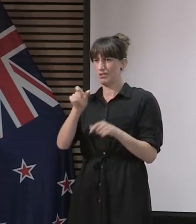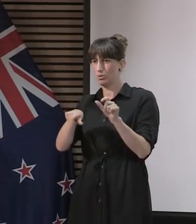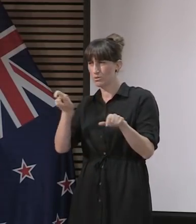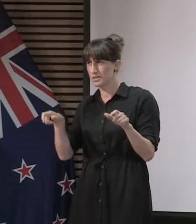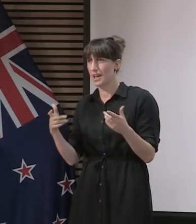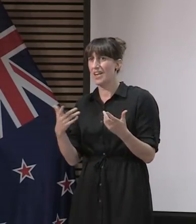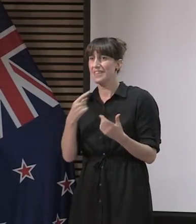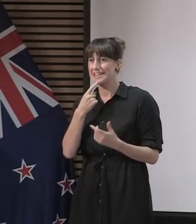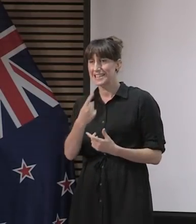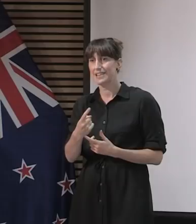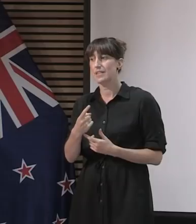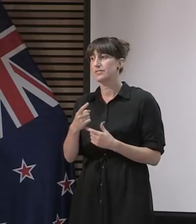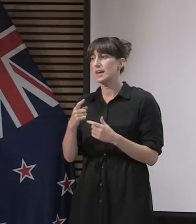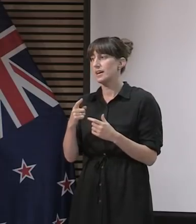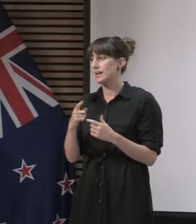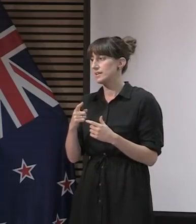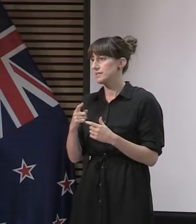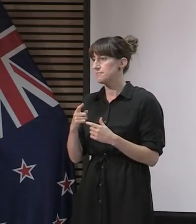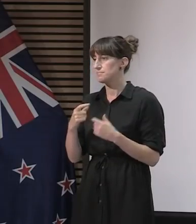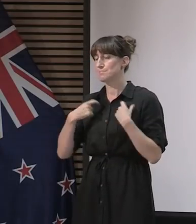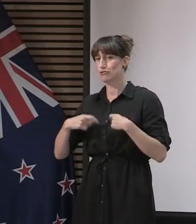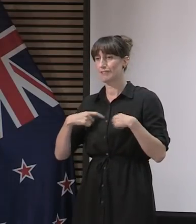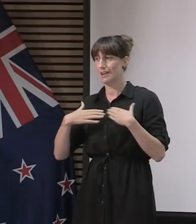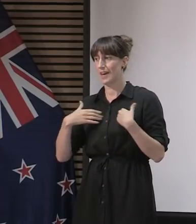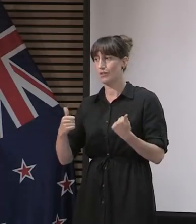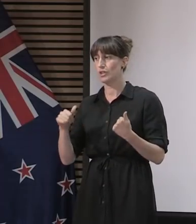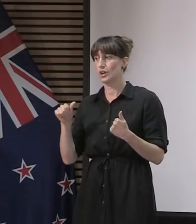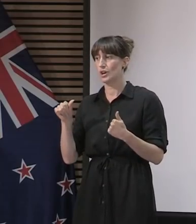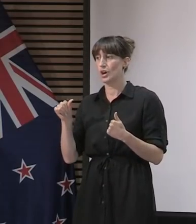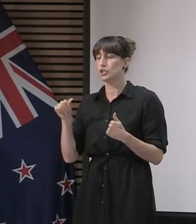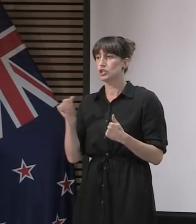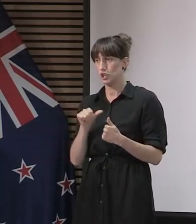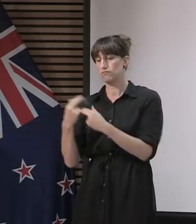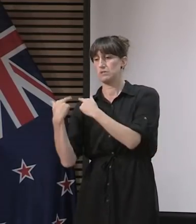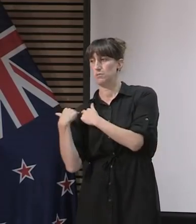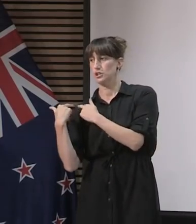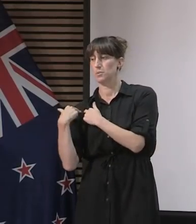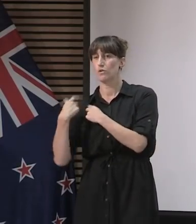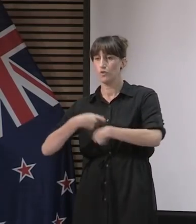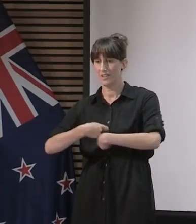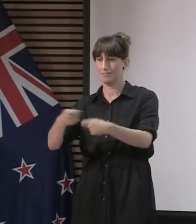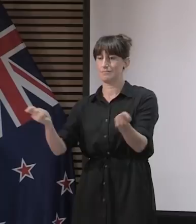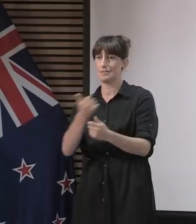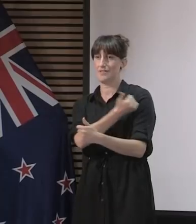issues like have been seen with the flu vaccine, is that something that is being considered?